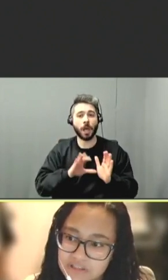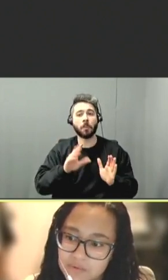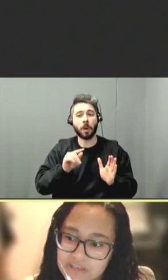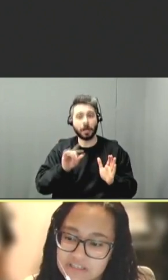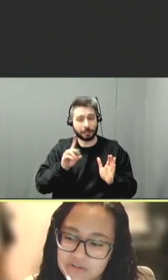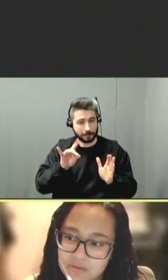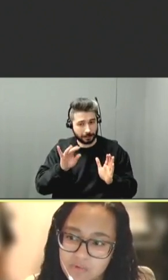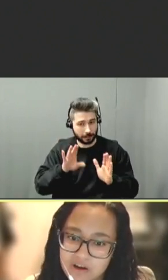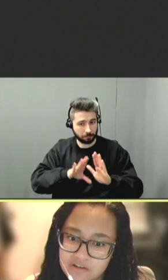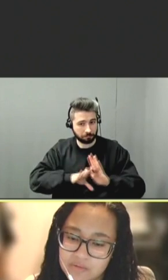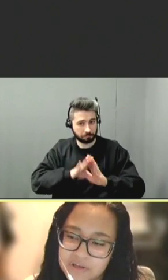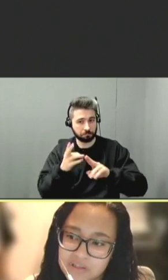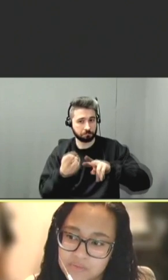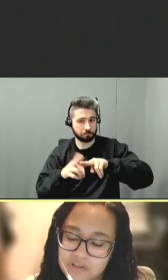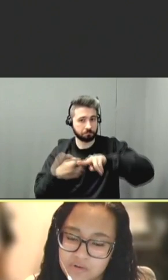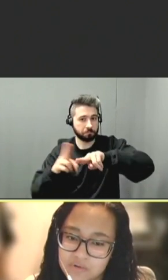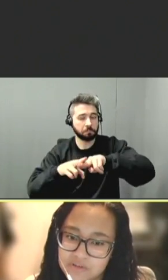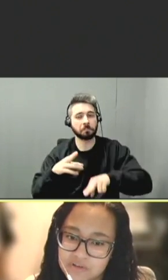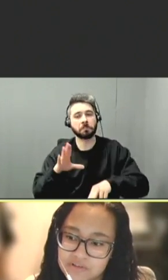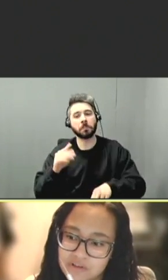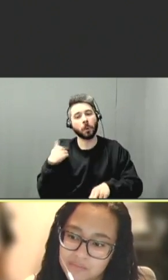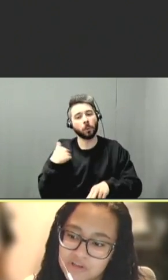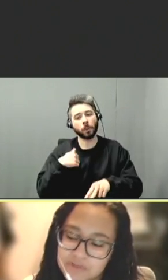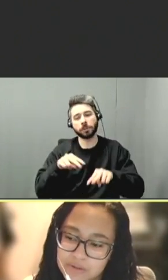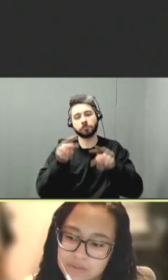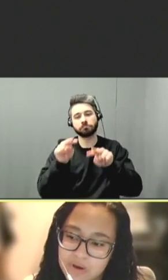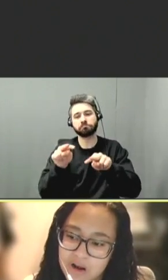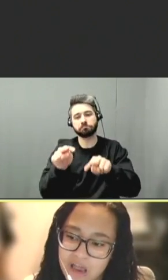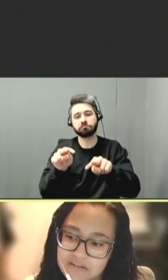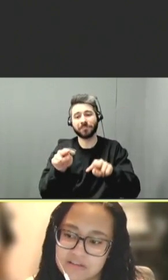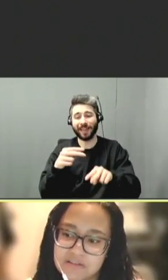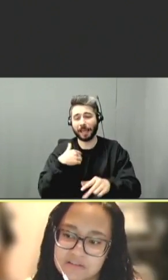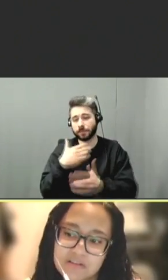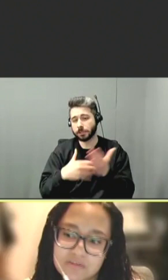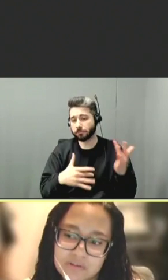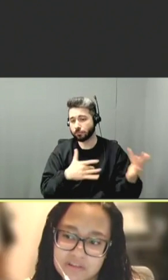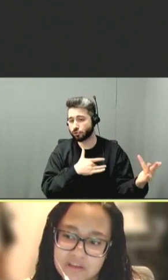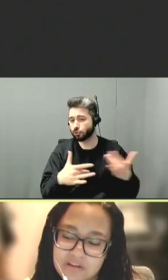that we continue to monitor because we know that there's concerns about access, including that